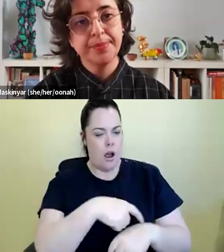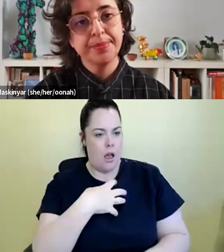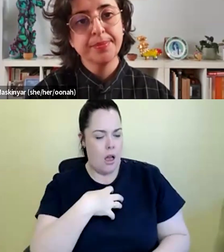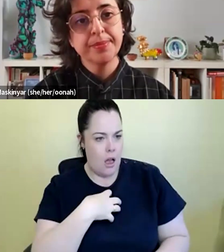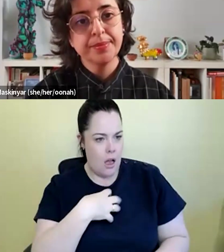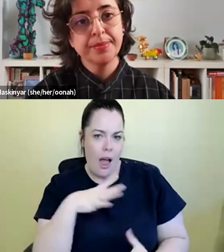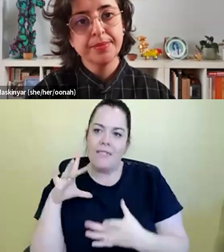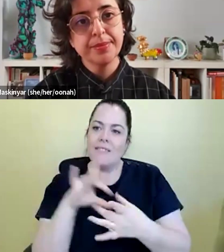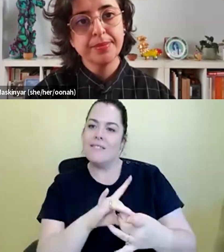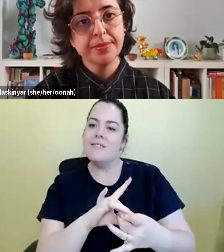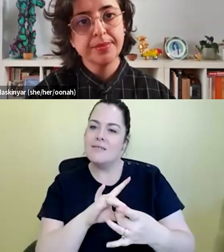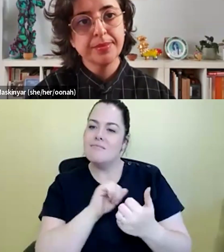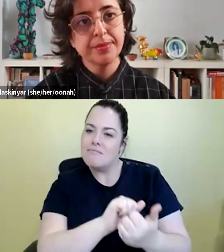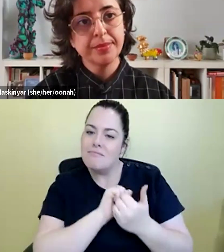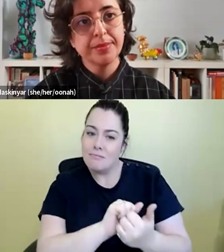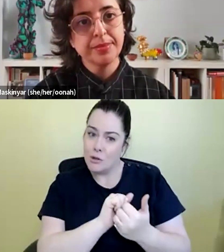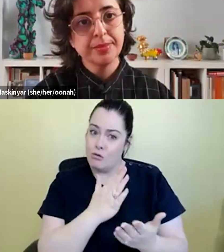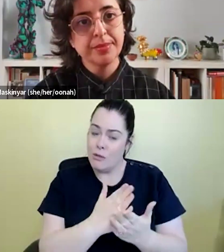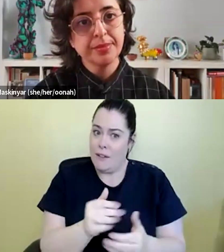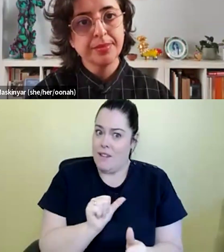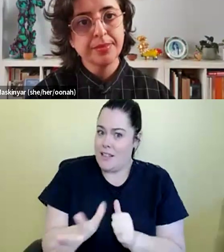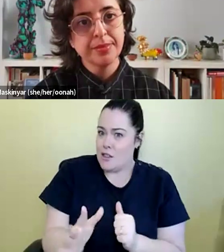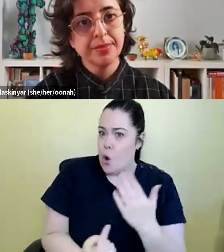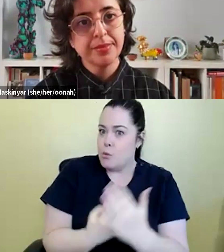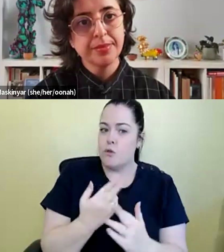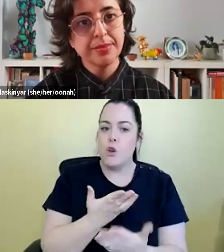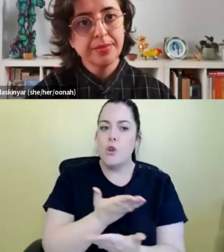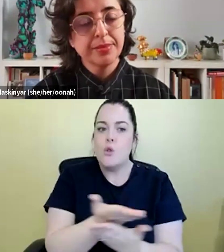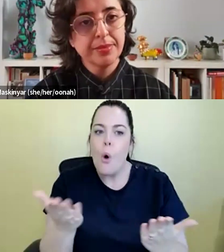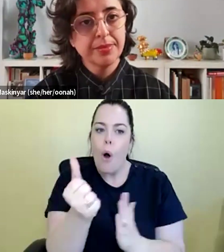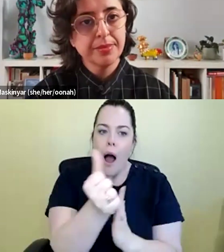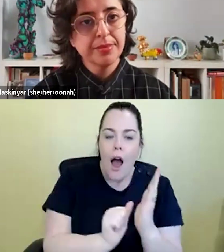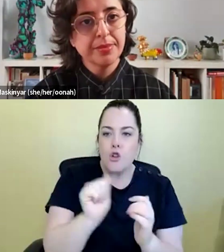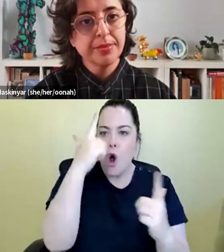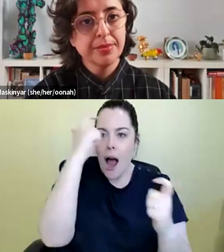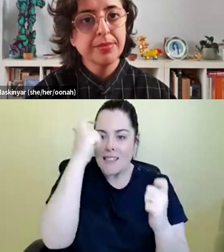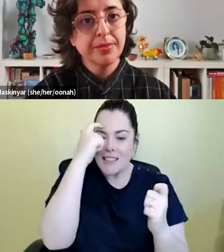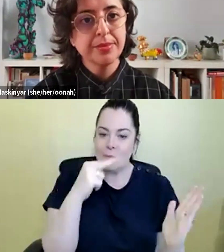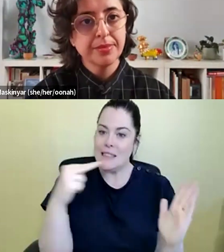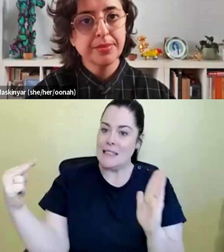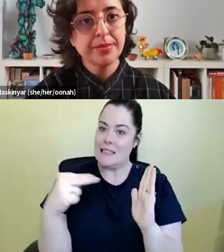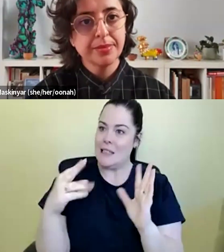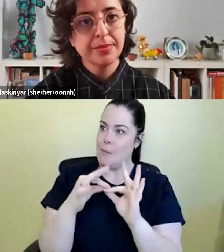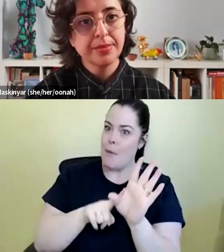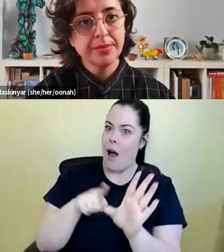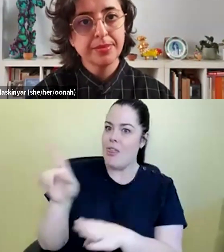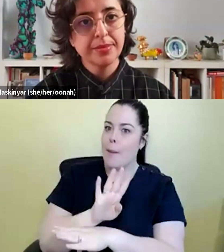to have your work seen by the likes of this panel, it is a great opportunity to think about